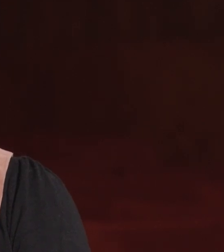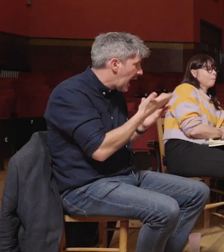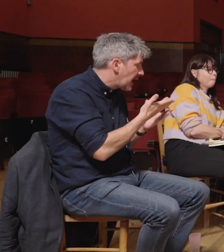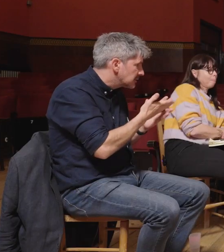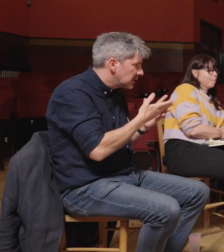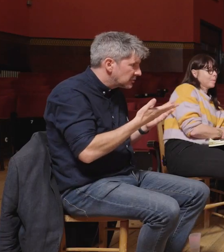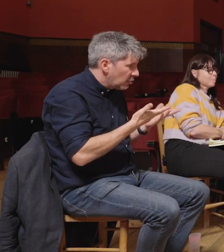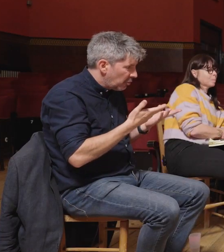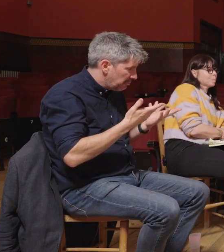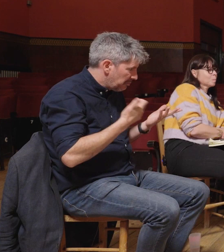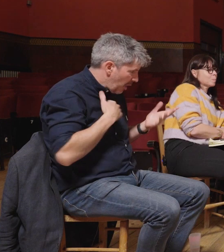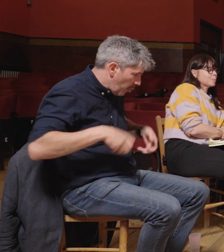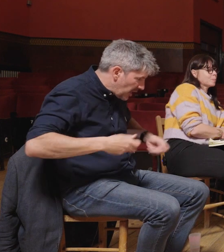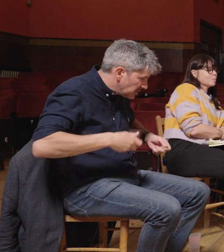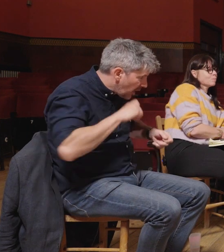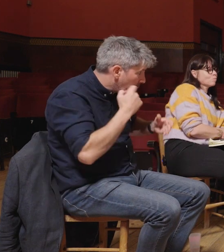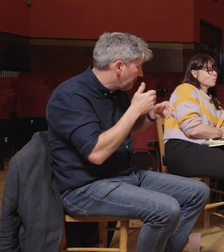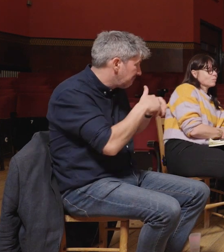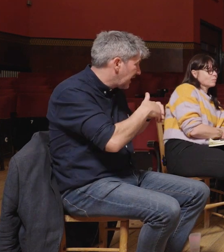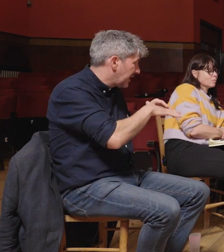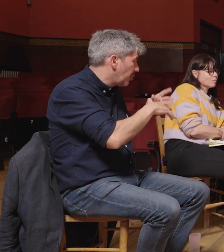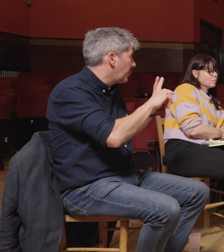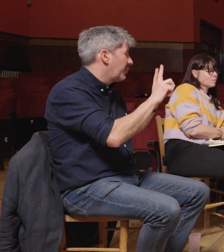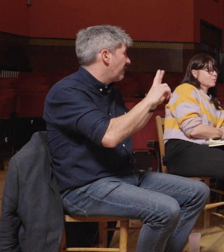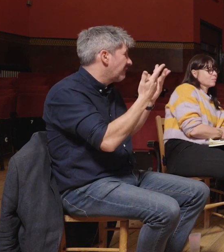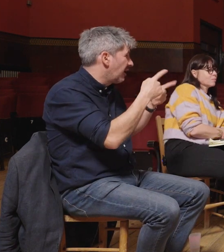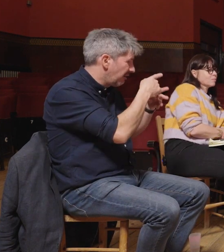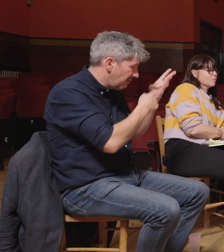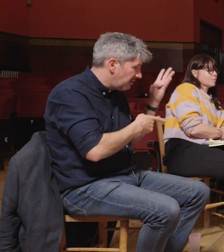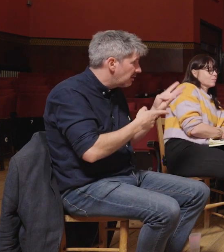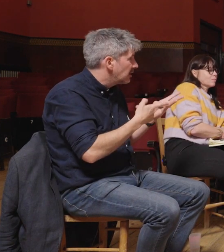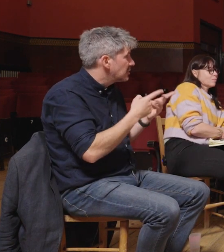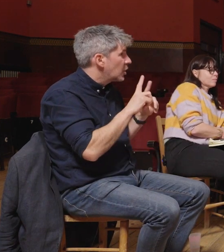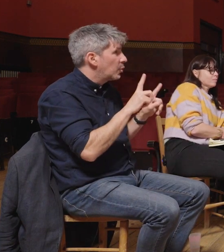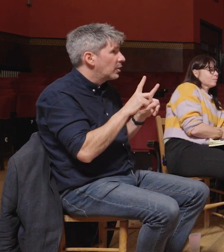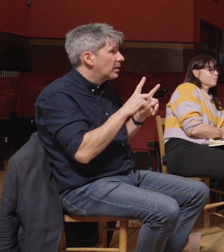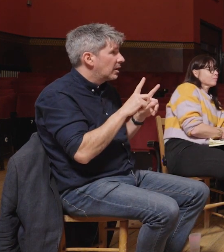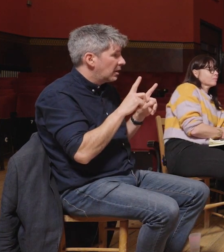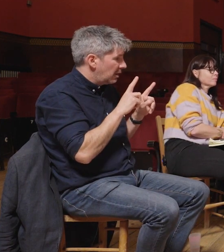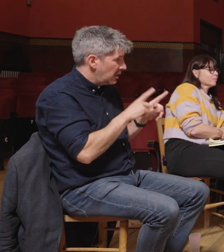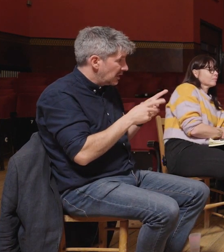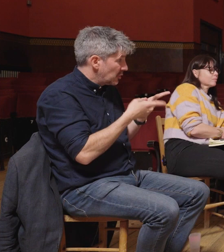So if we can look at, "okay, so what are your needs?" and "how can we support you to be a leader in the arts?"